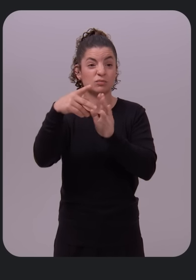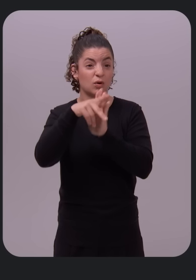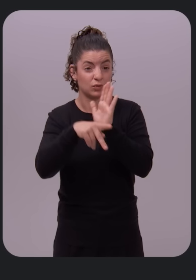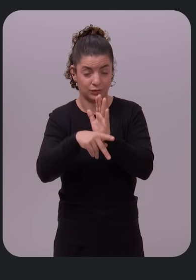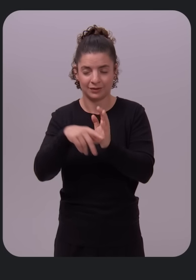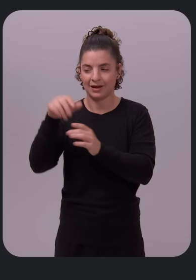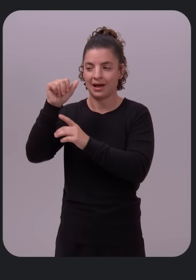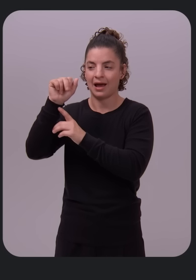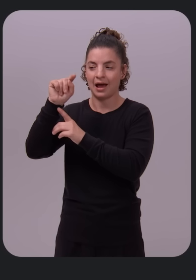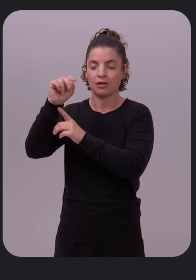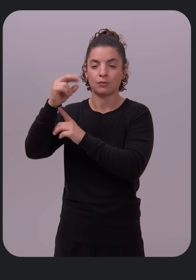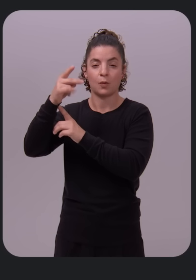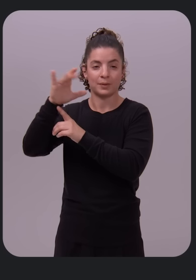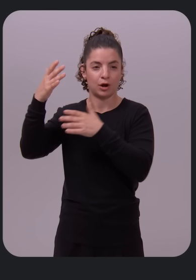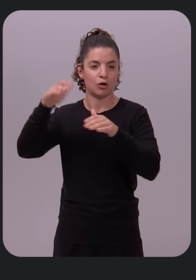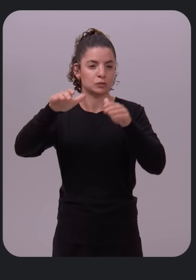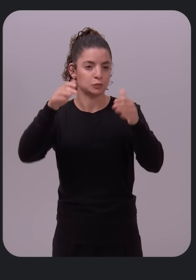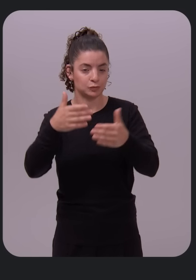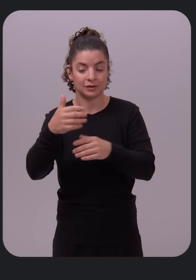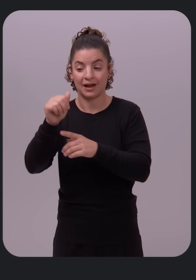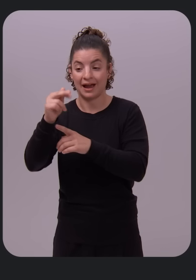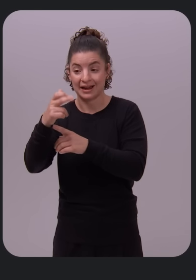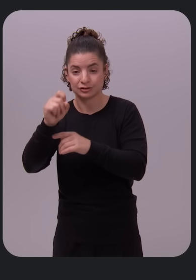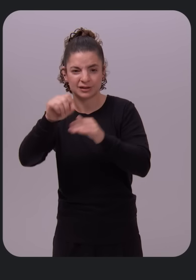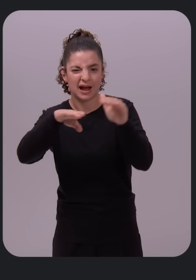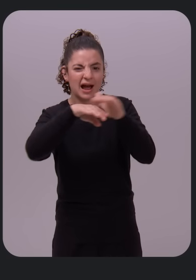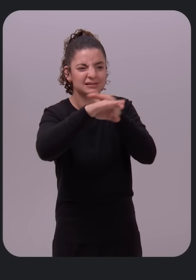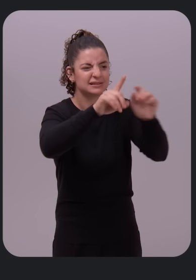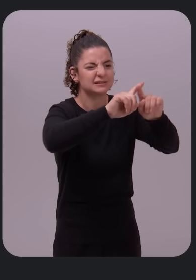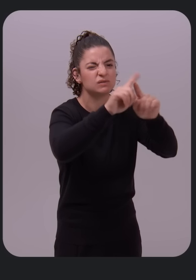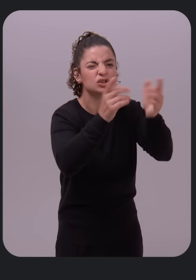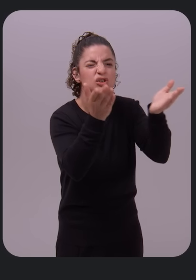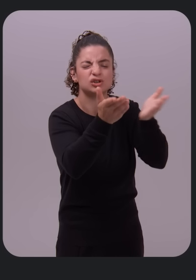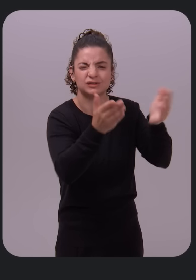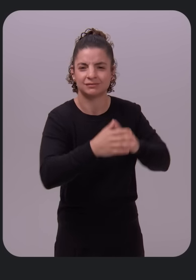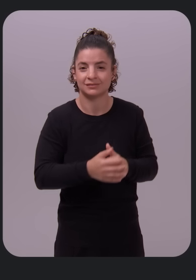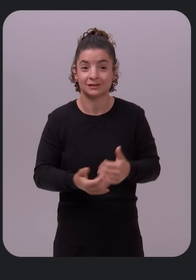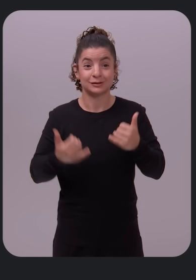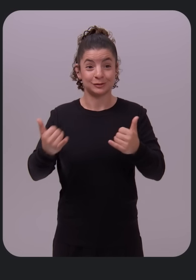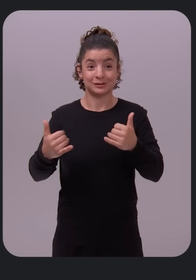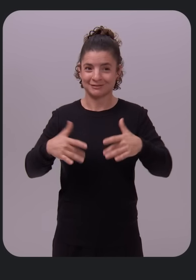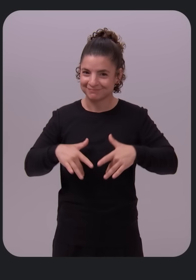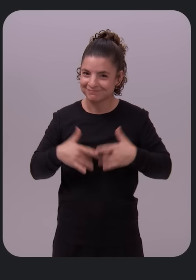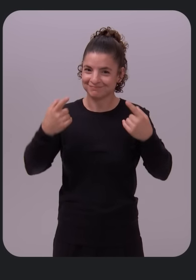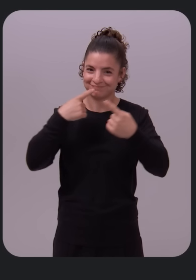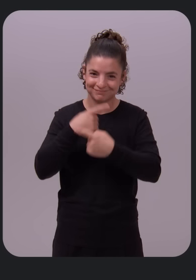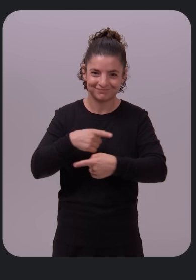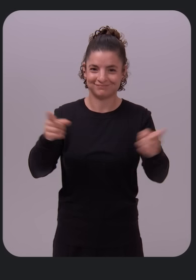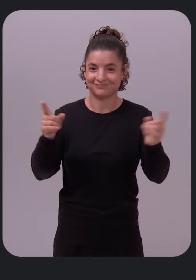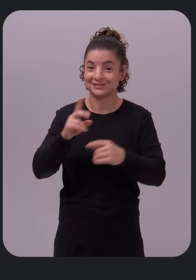so agents can access other services. And today, we are excited to announce that our Gemini SDK is